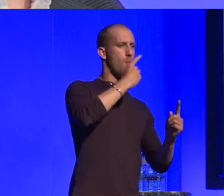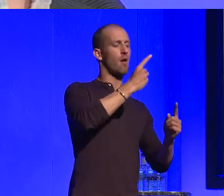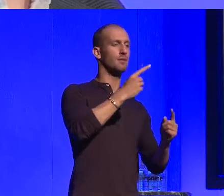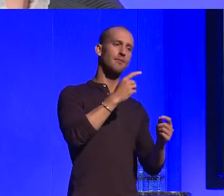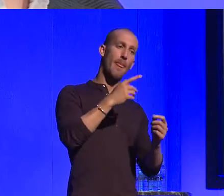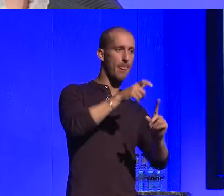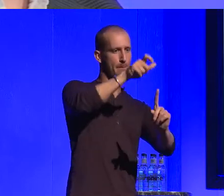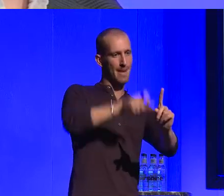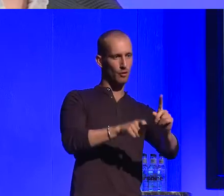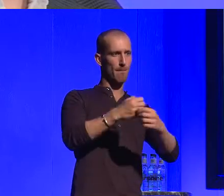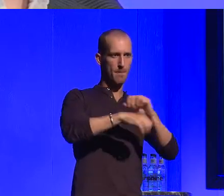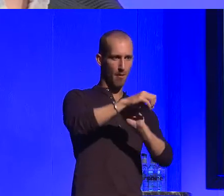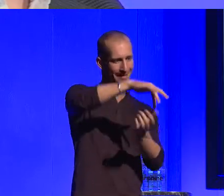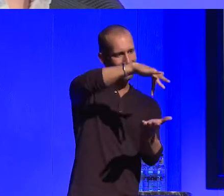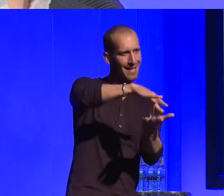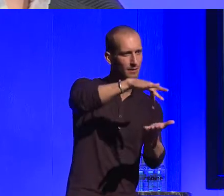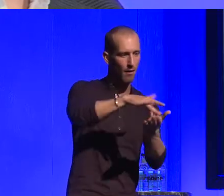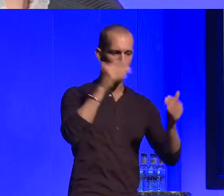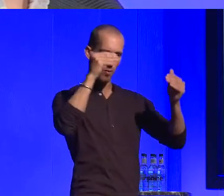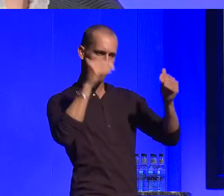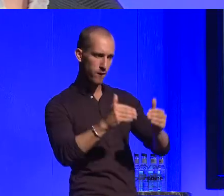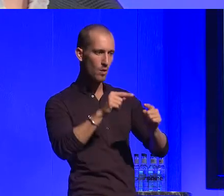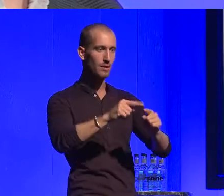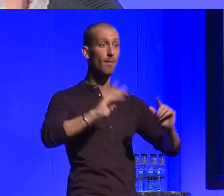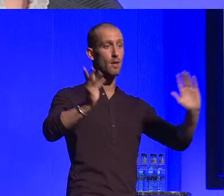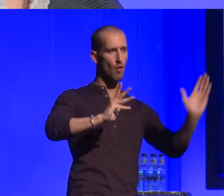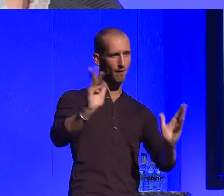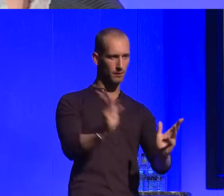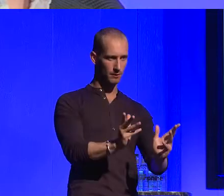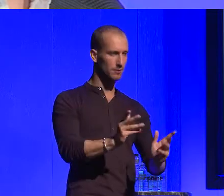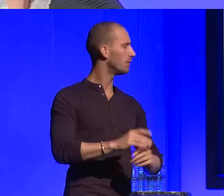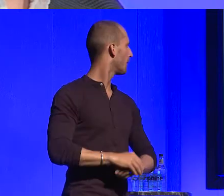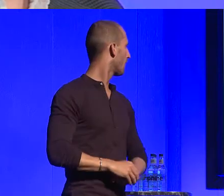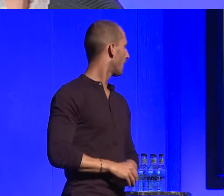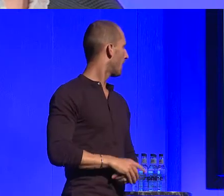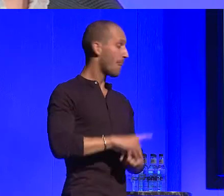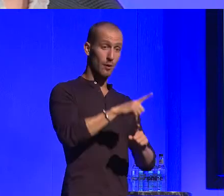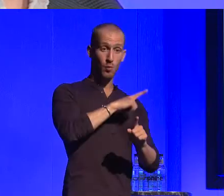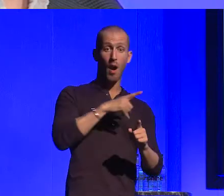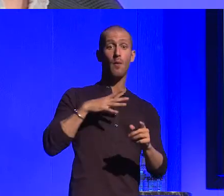right at the centre of everything that is being designed. They are the reasons why it is happening.